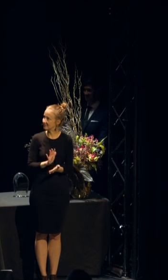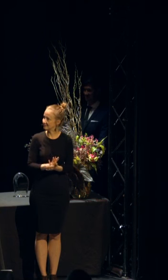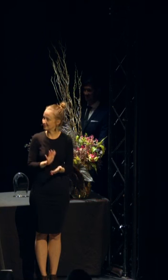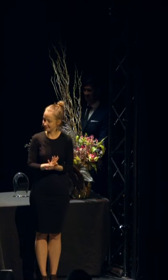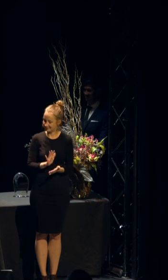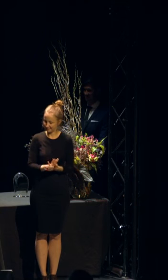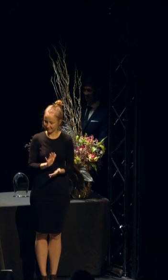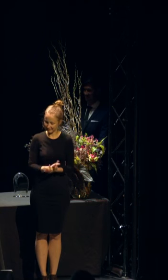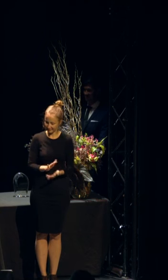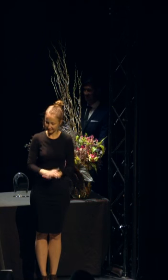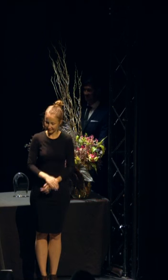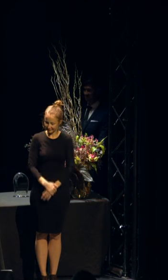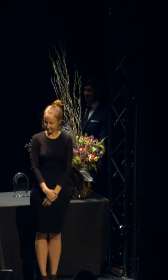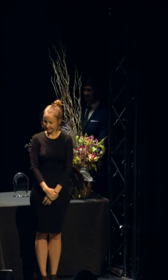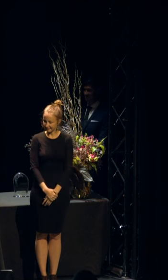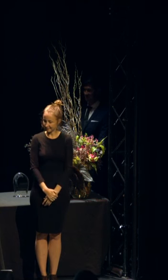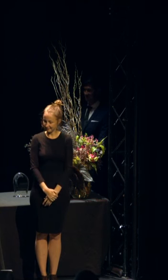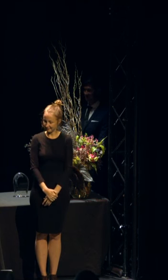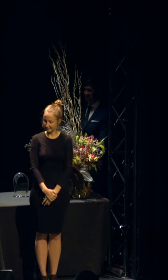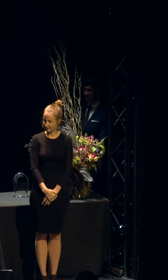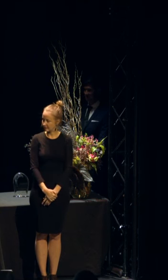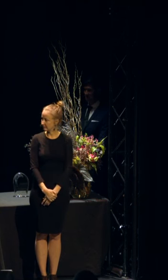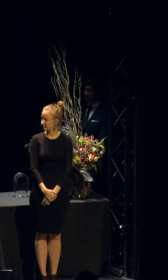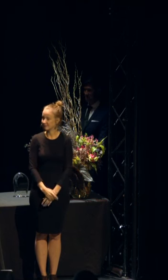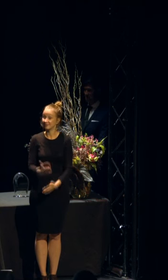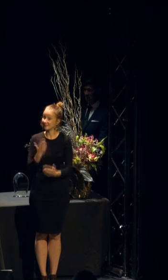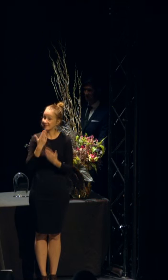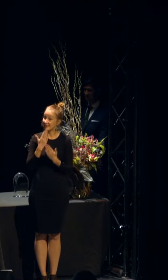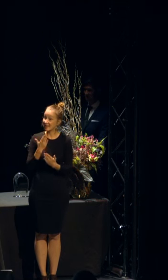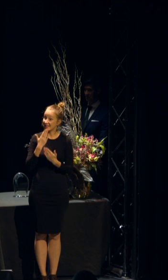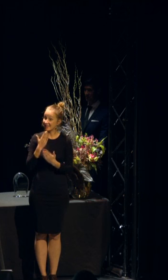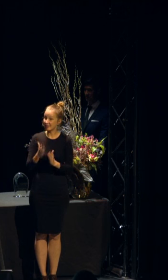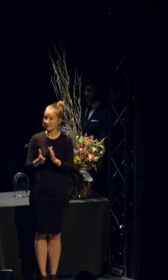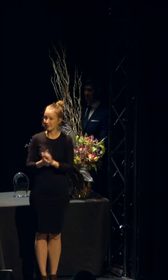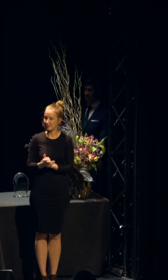That wasn't in the plan - you've taken your trophy!